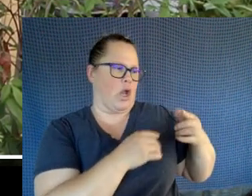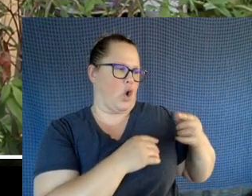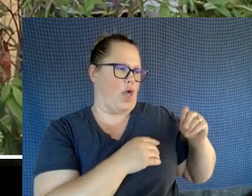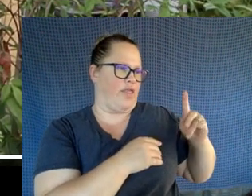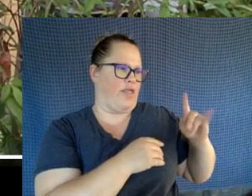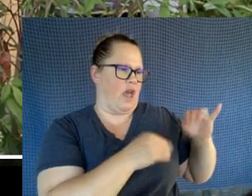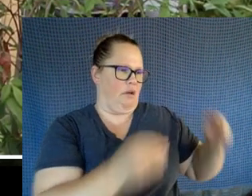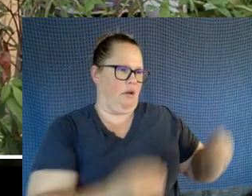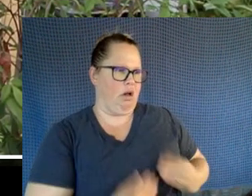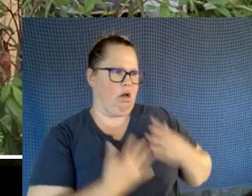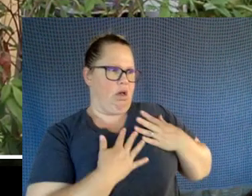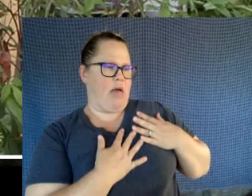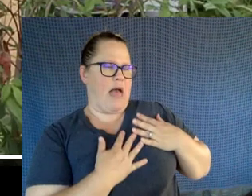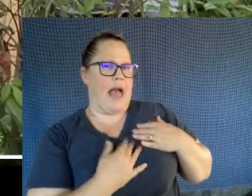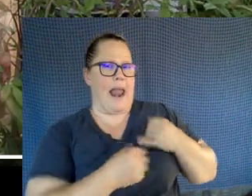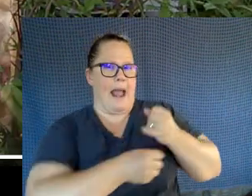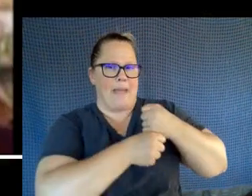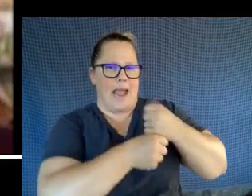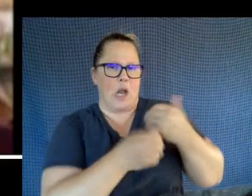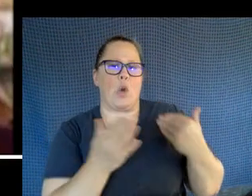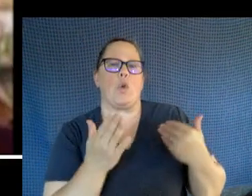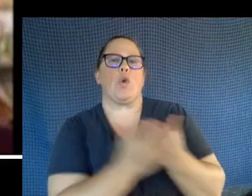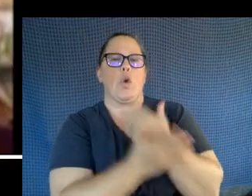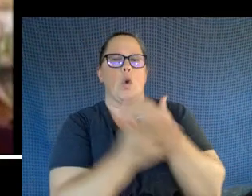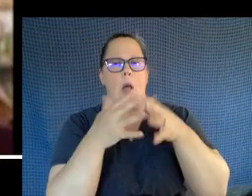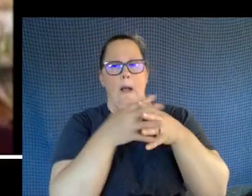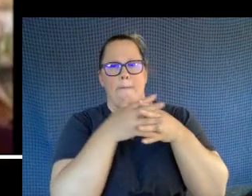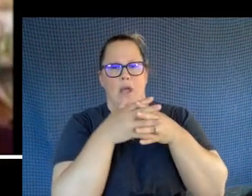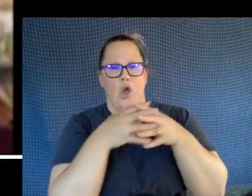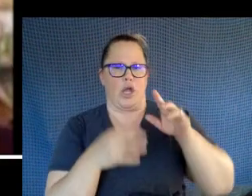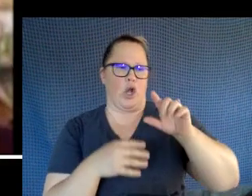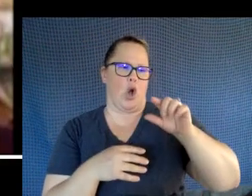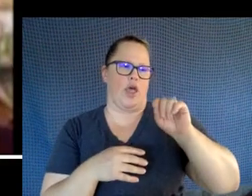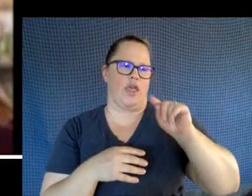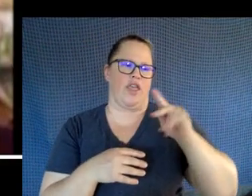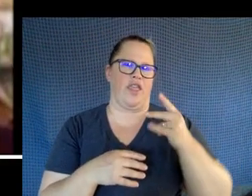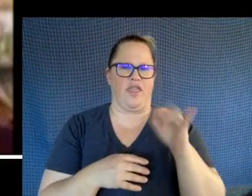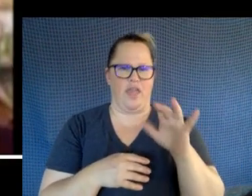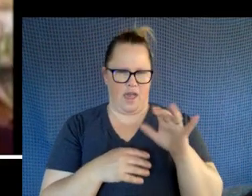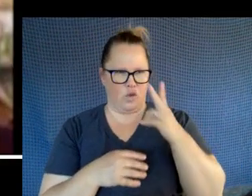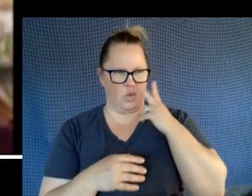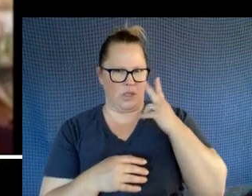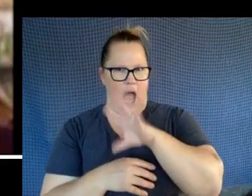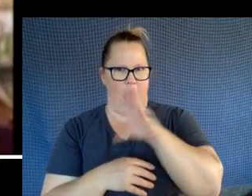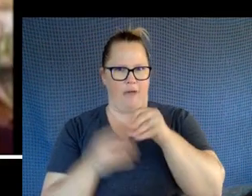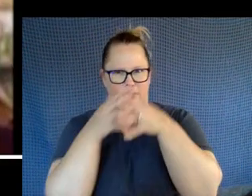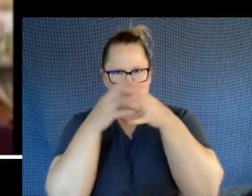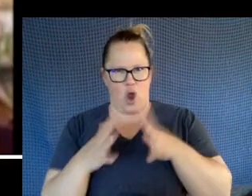new American Gothic. And you see here an African American family. They're standing